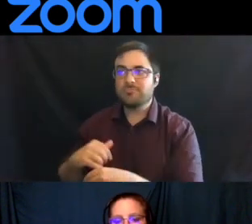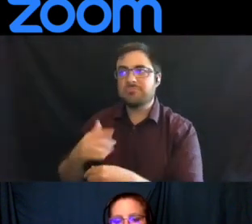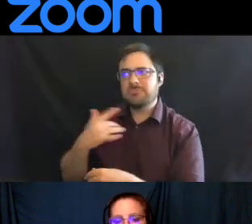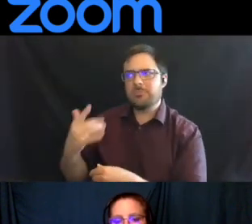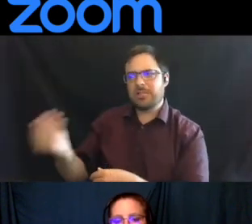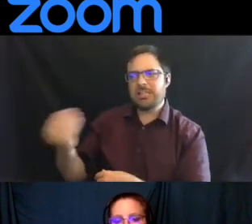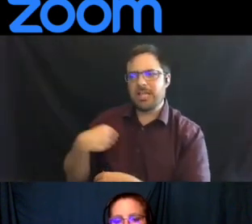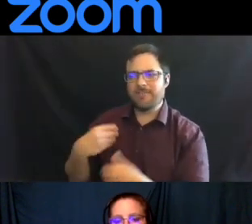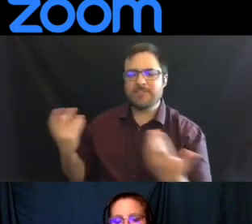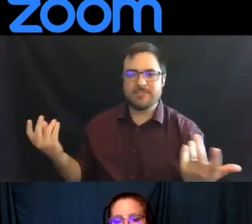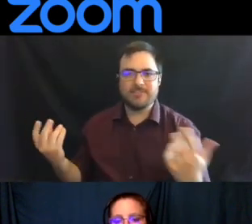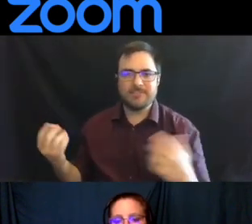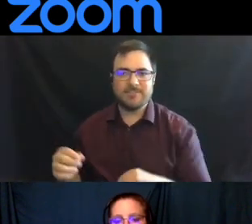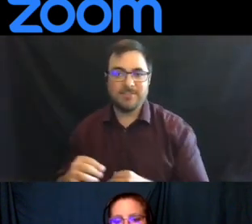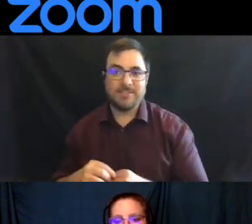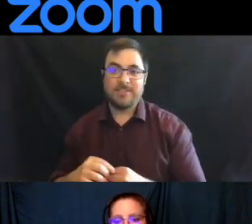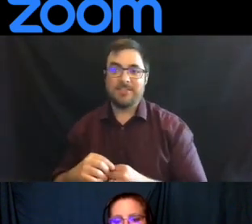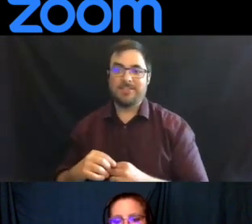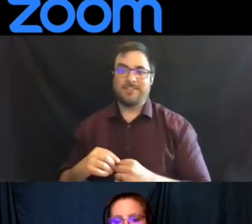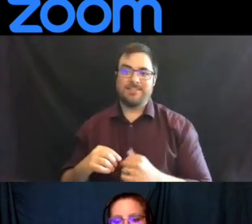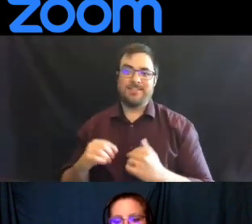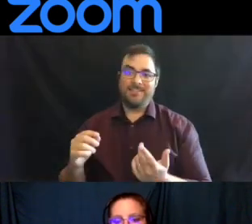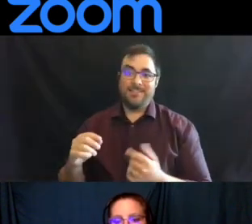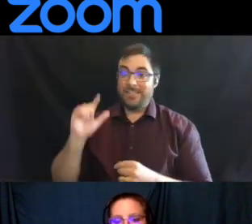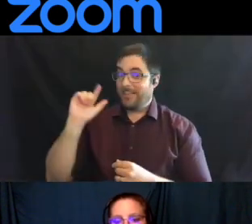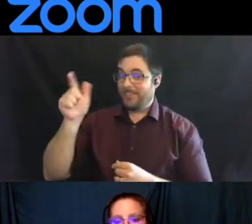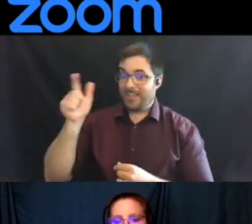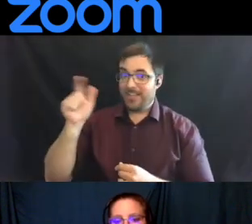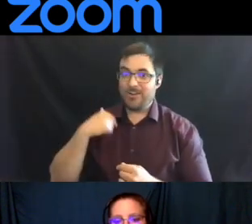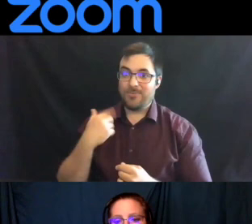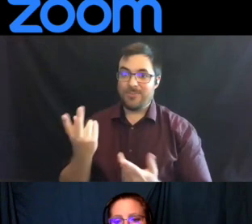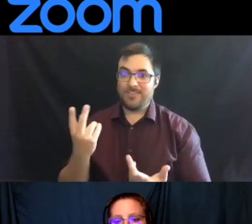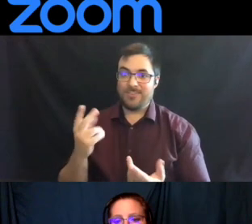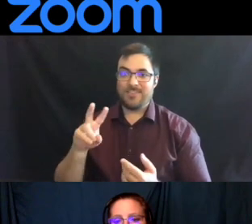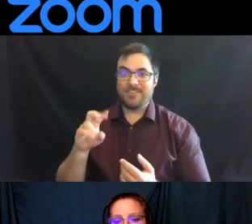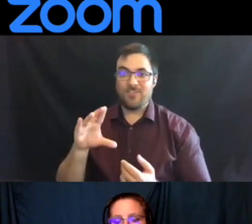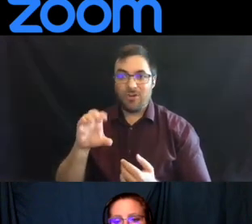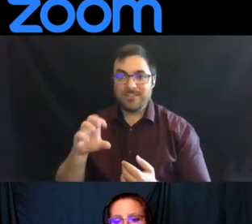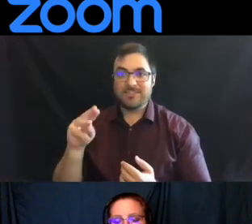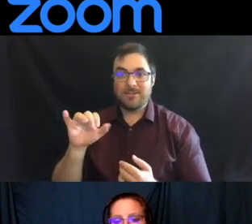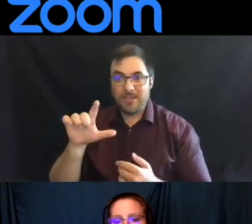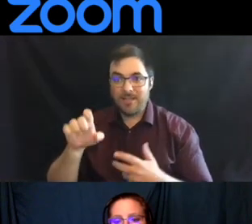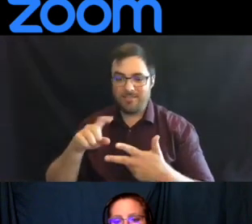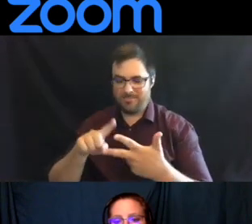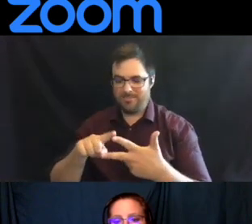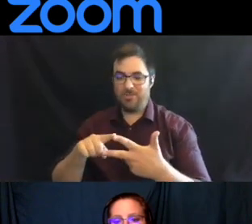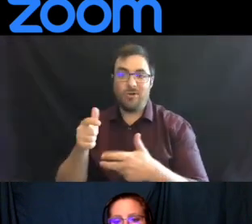If we try to connect with them later with a voicemail or a text and we don't hear from them